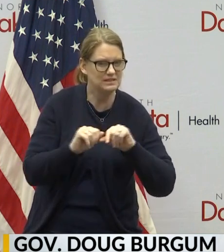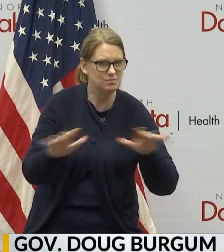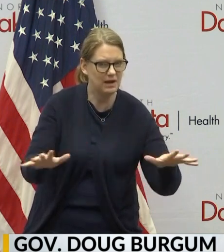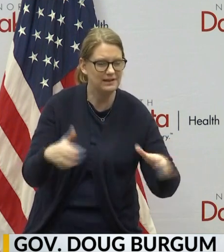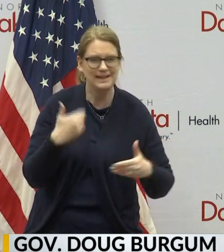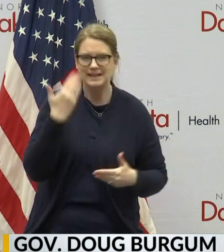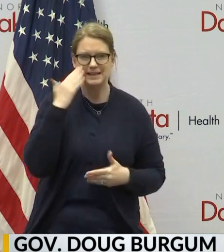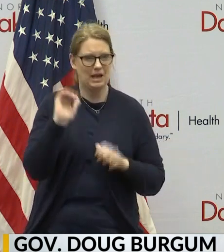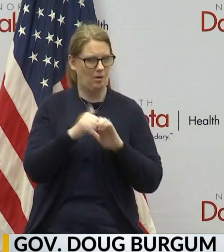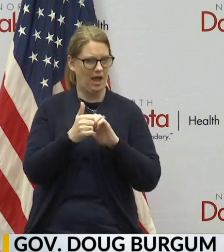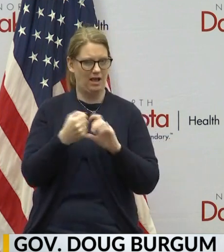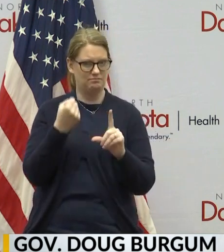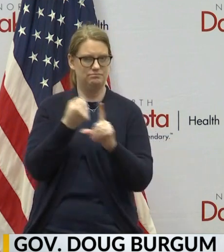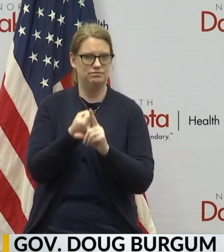COMMUNITY SPREAD, MEANING THE